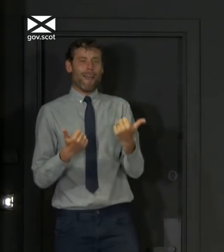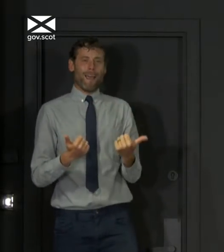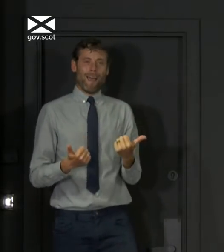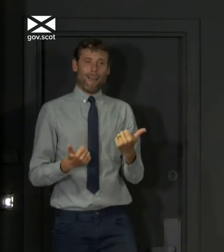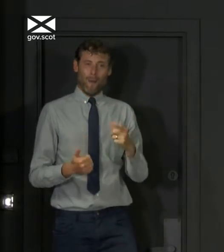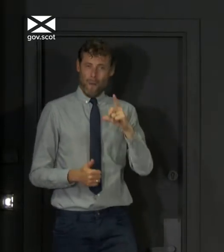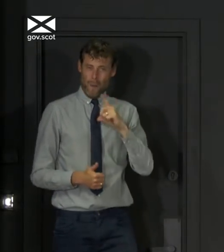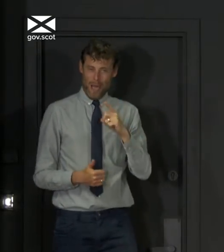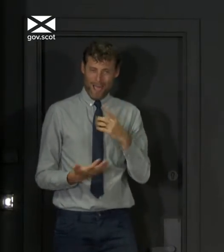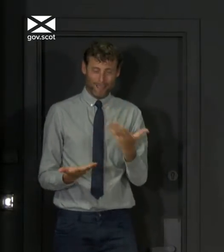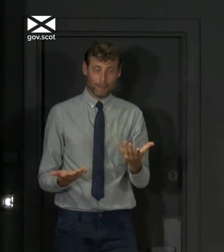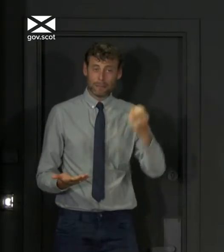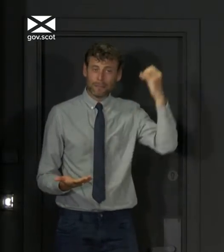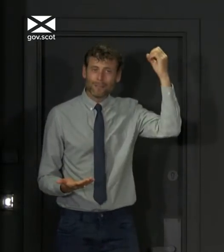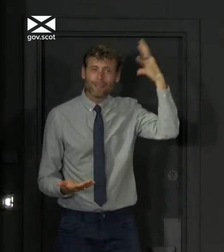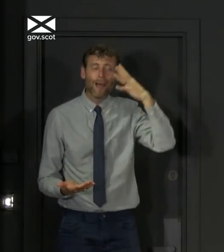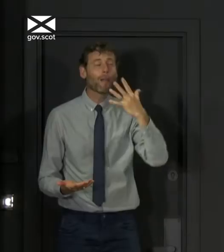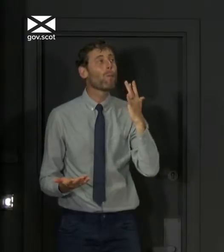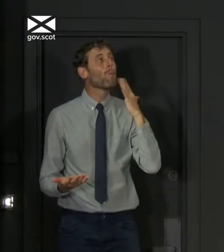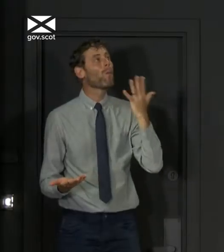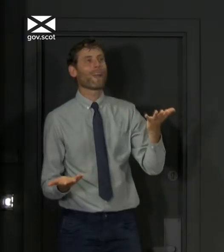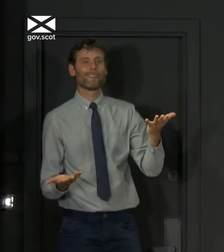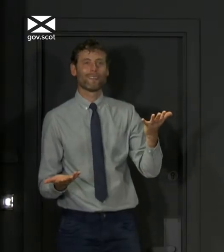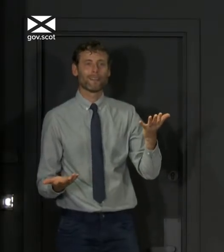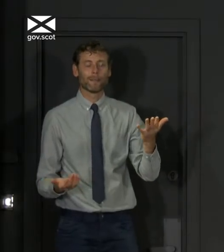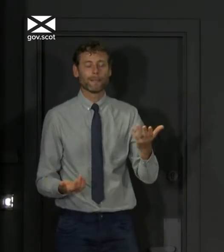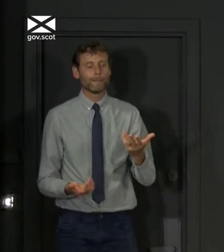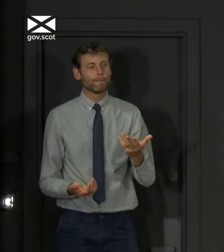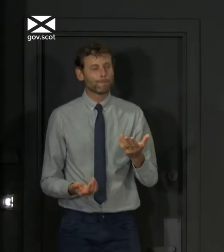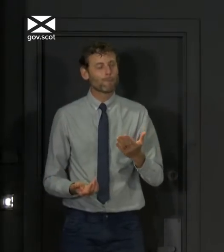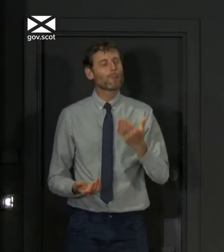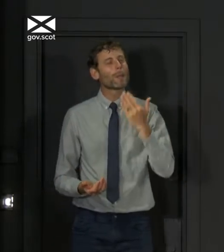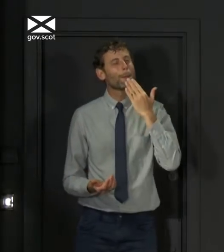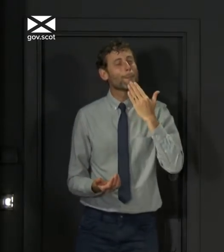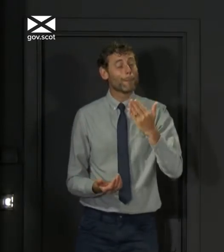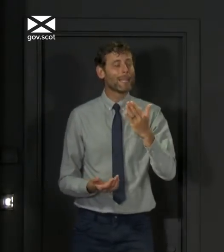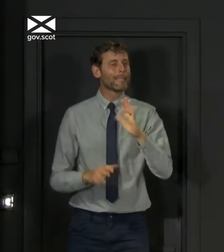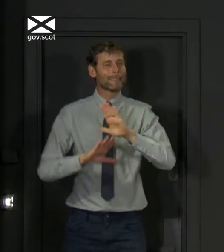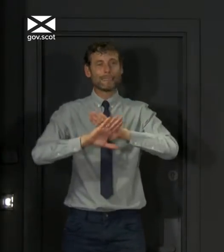few days a year when we actually have any - please avoid crowded places.